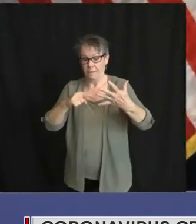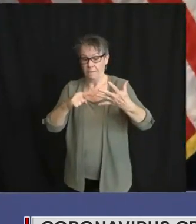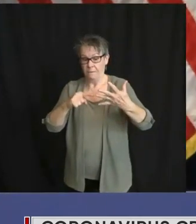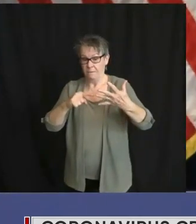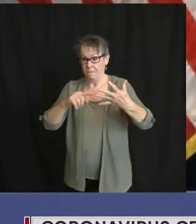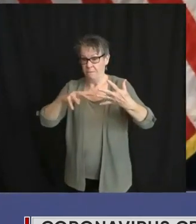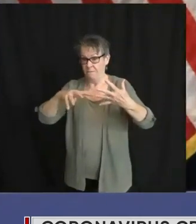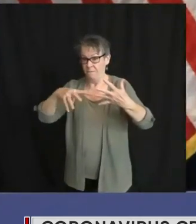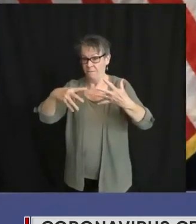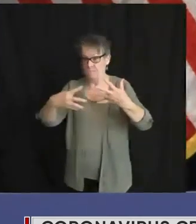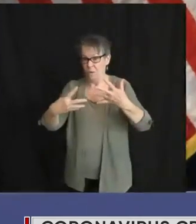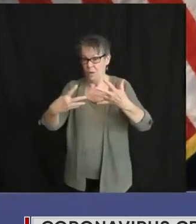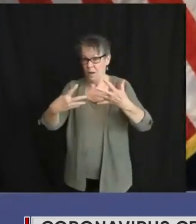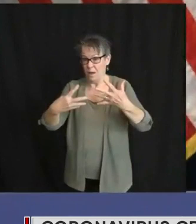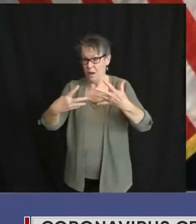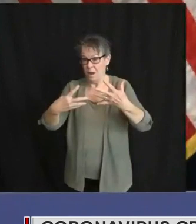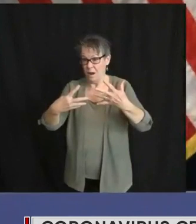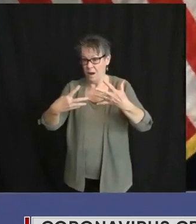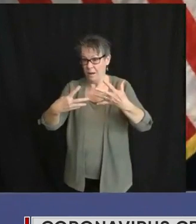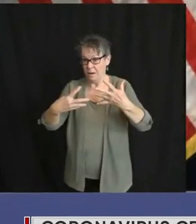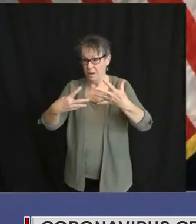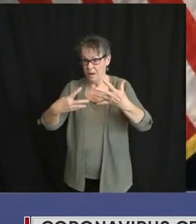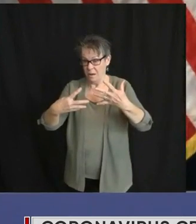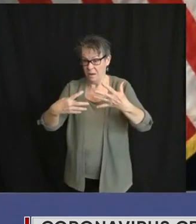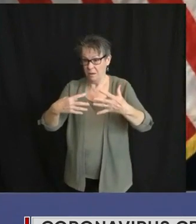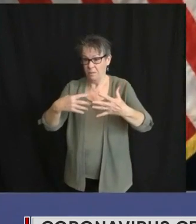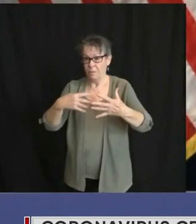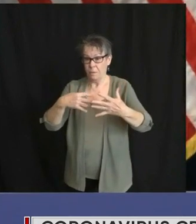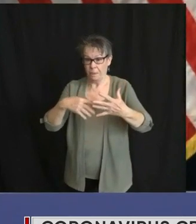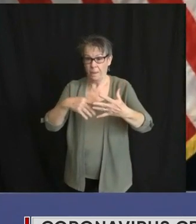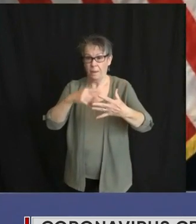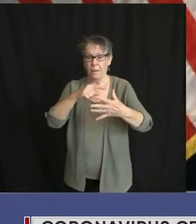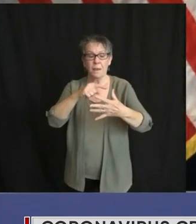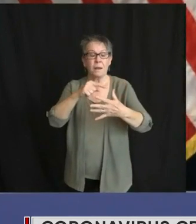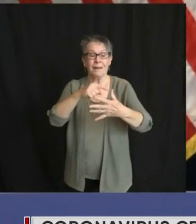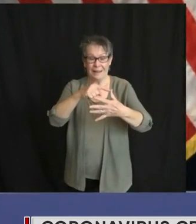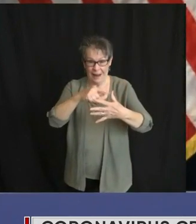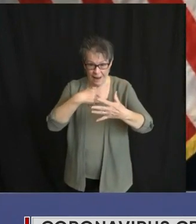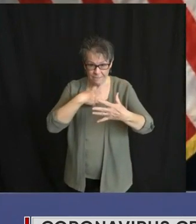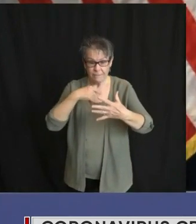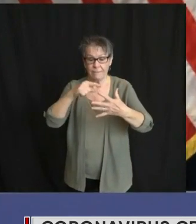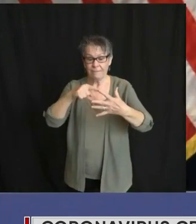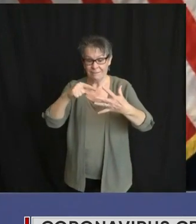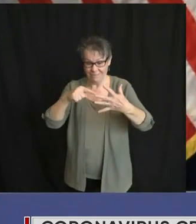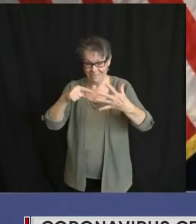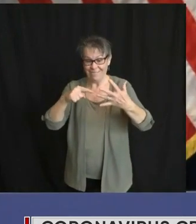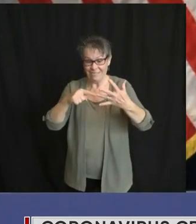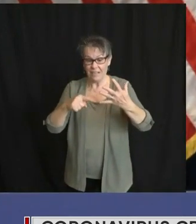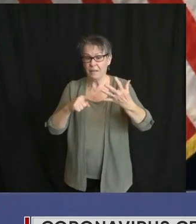WE HAVE A LOT OF HELP. WHAT DOES IT LOOK LIKE THEN?